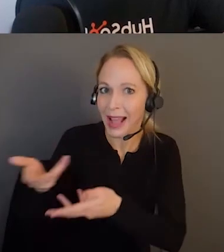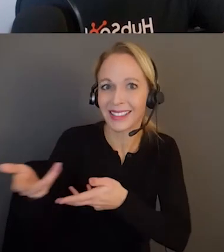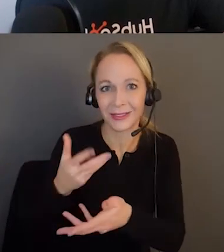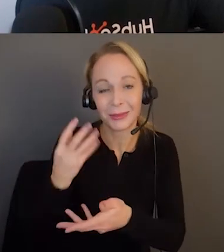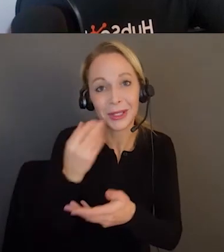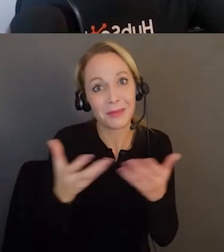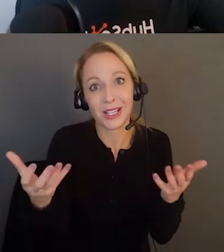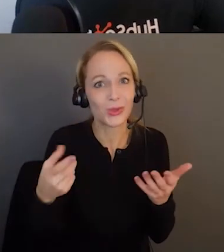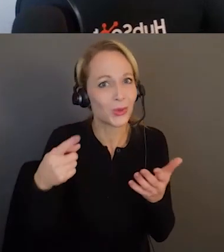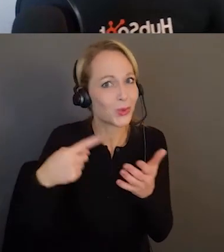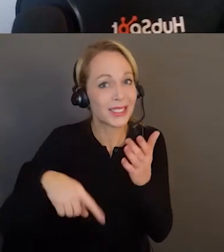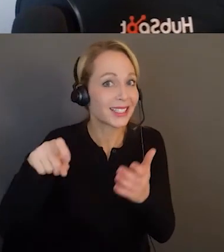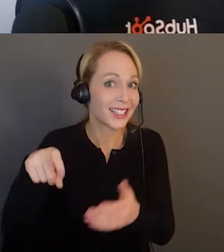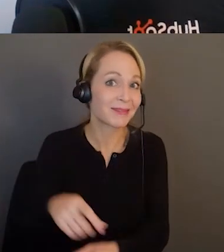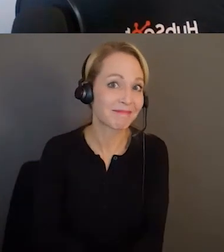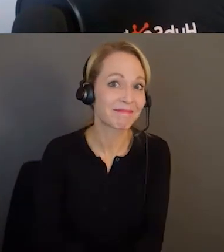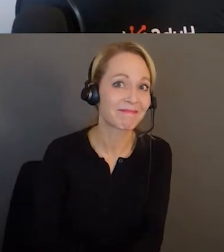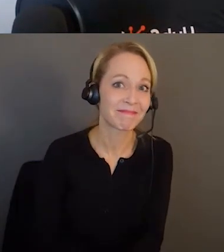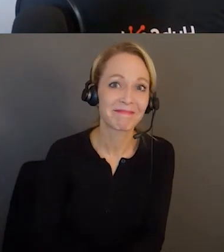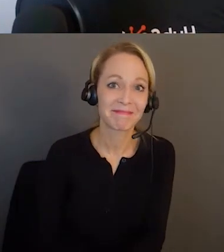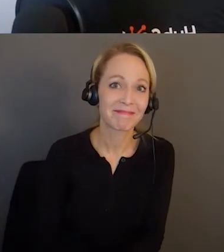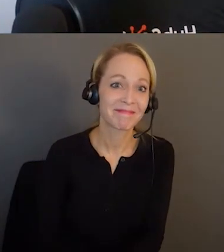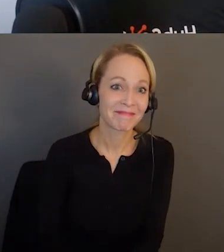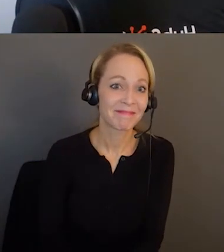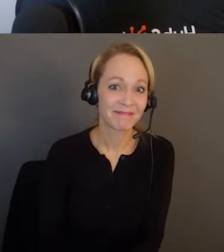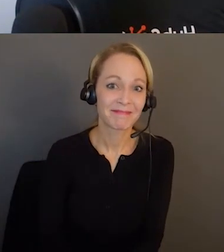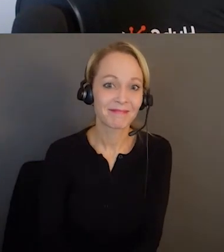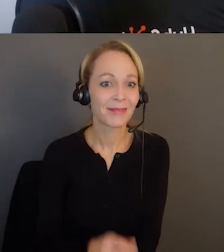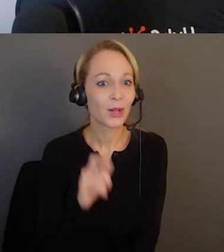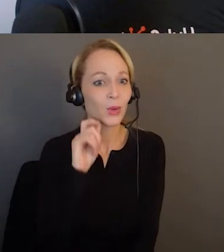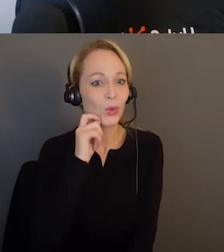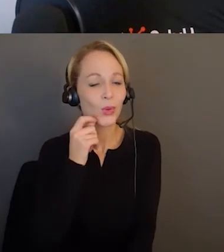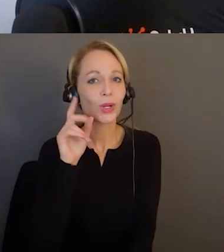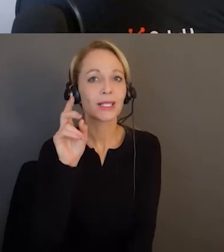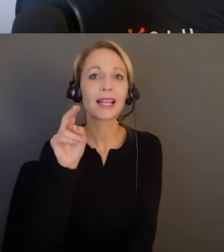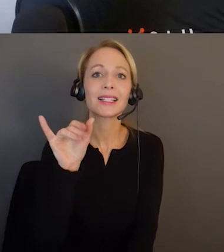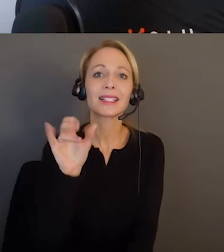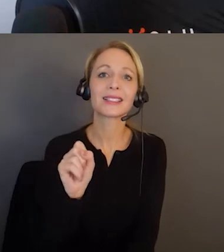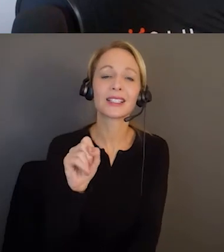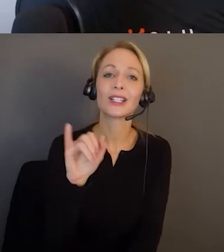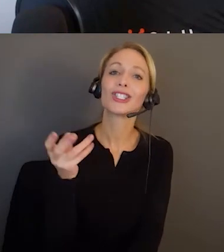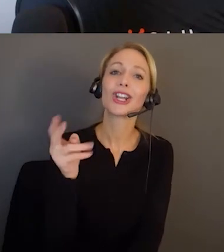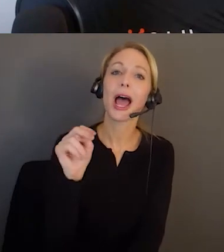MUCH WHAT IS NEEDED. COOL.